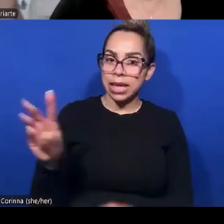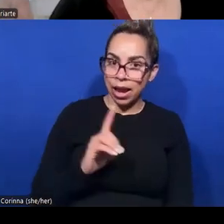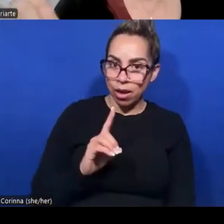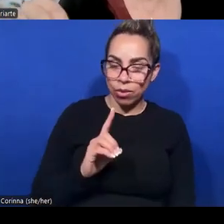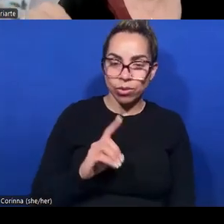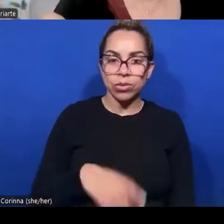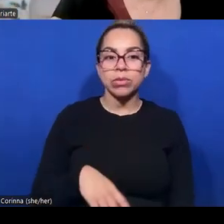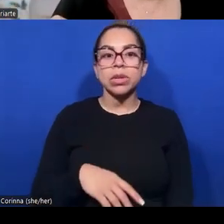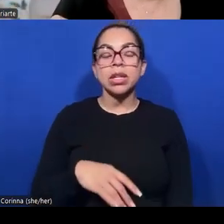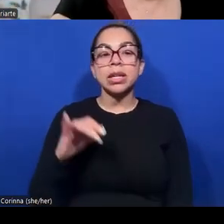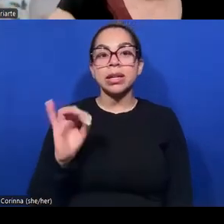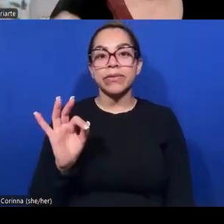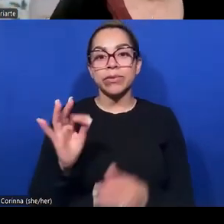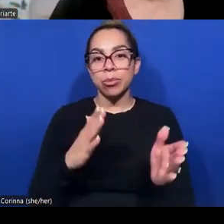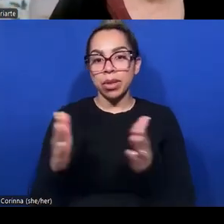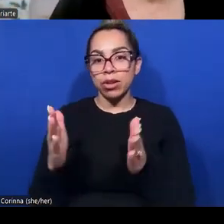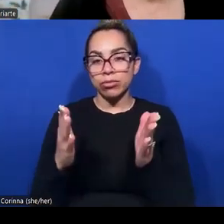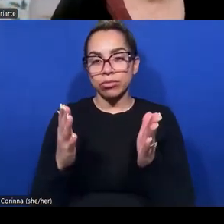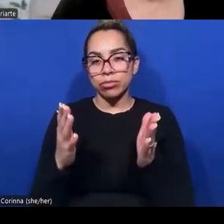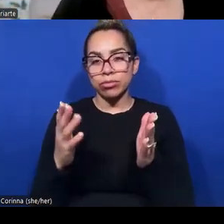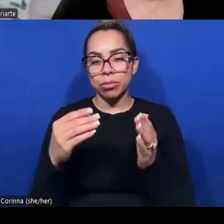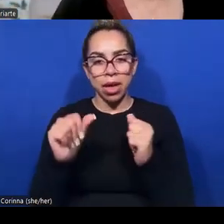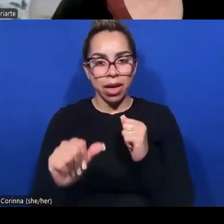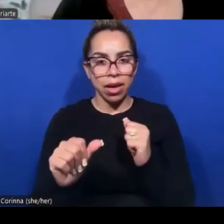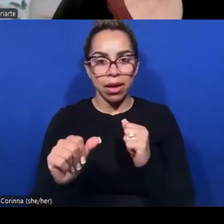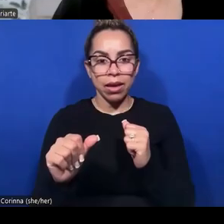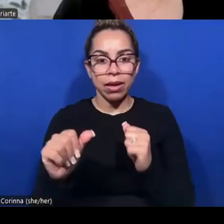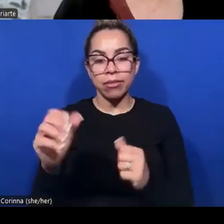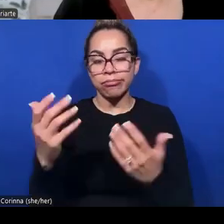if you're going to pay your may rent and you get and you're